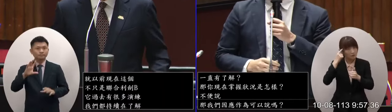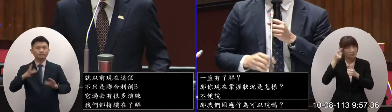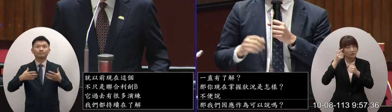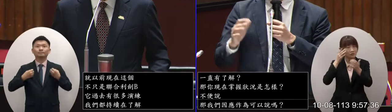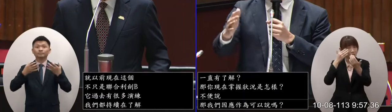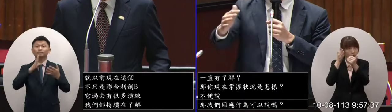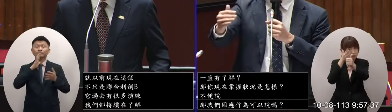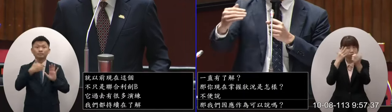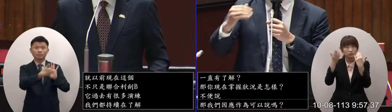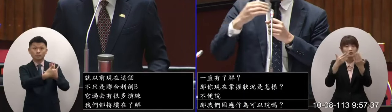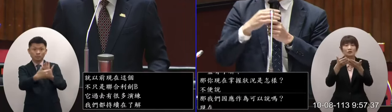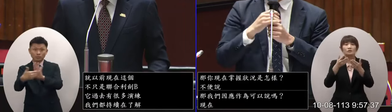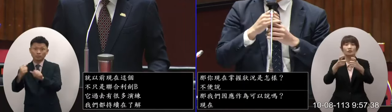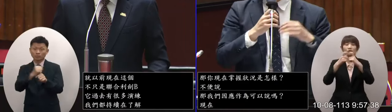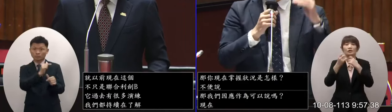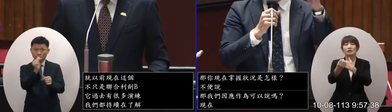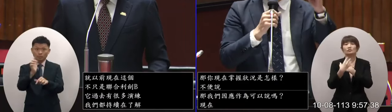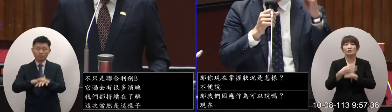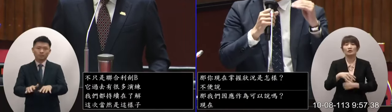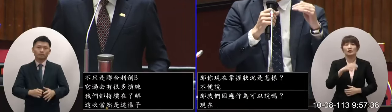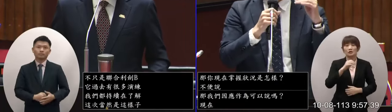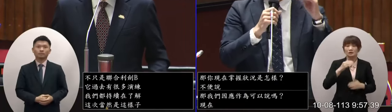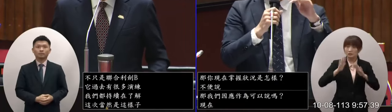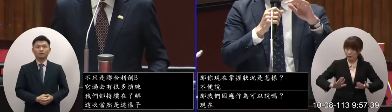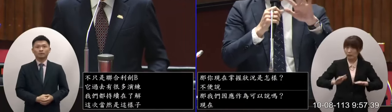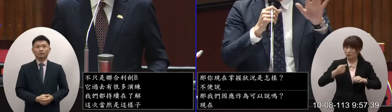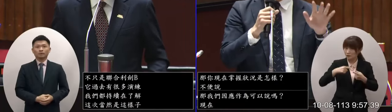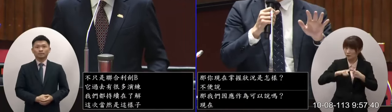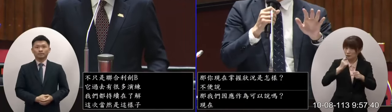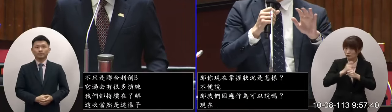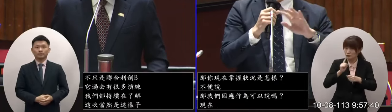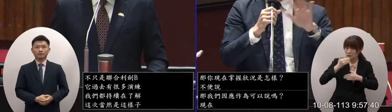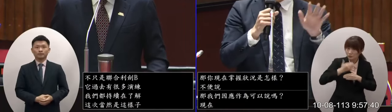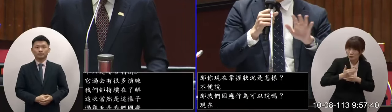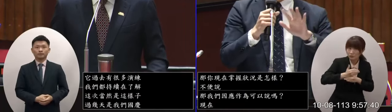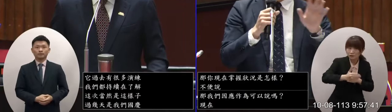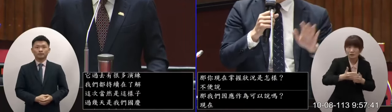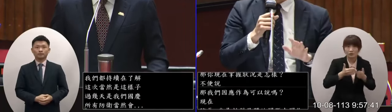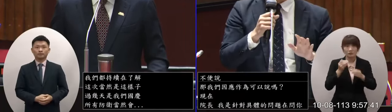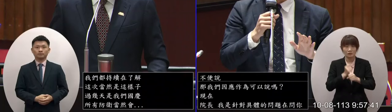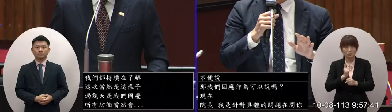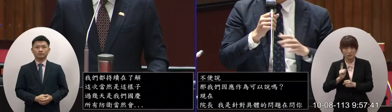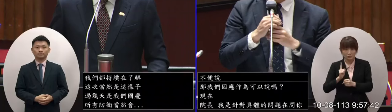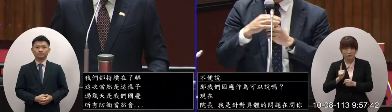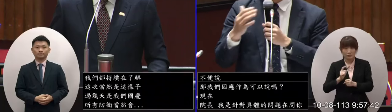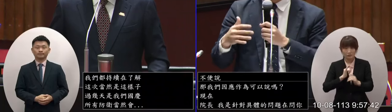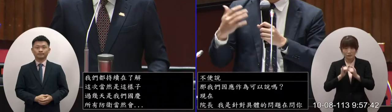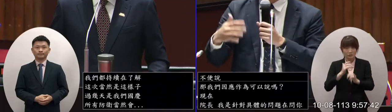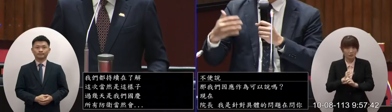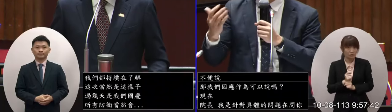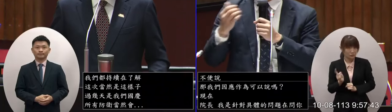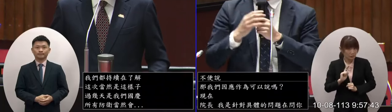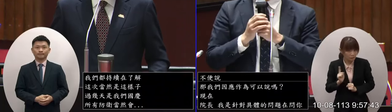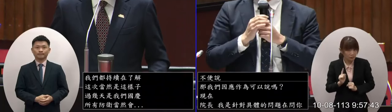Please tell me the SOP. What should we do now ? What should the Taiwanese people across the country pay attention to ? What are the actions of the government